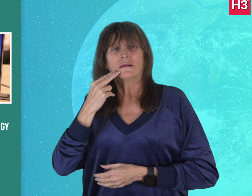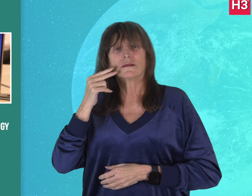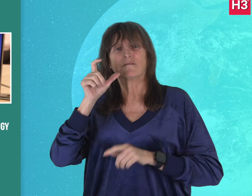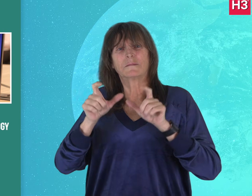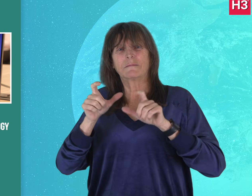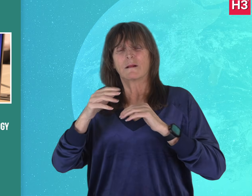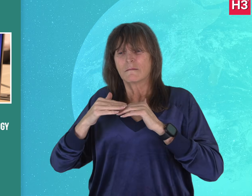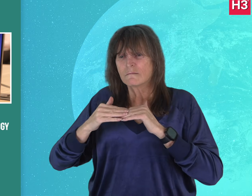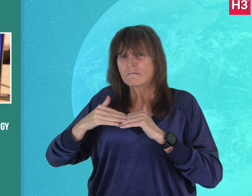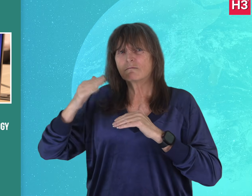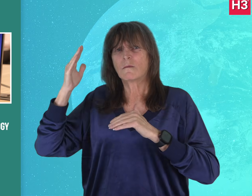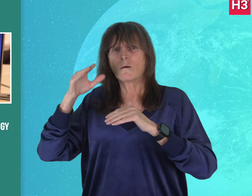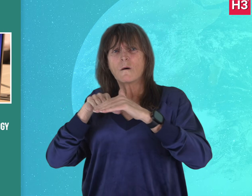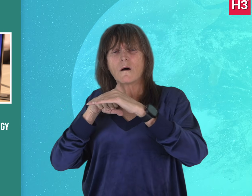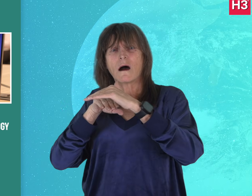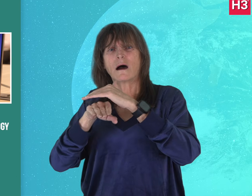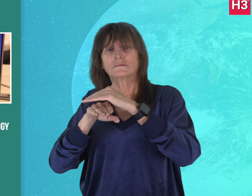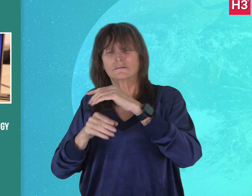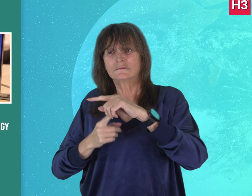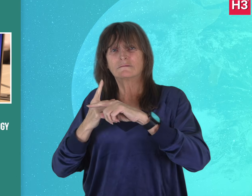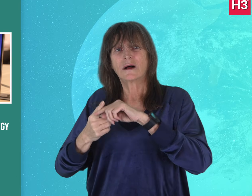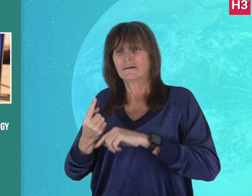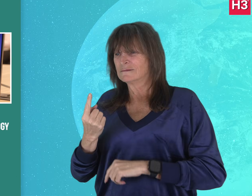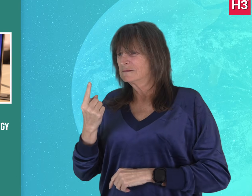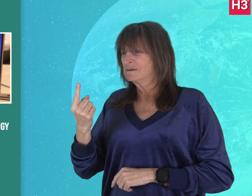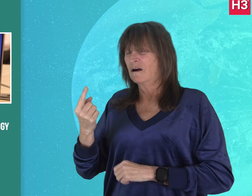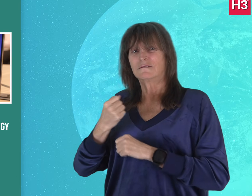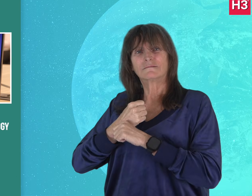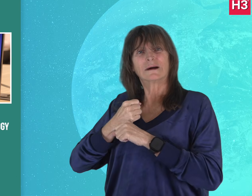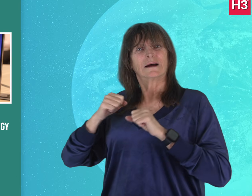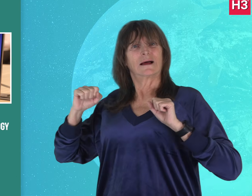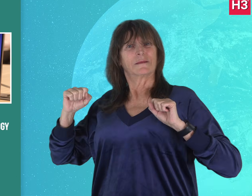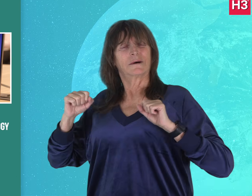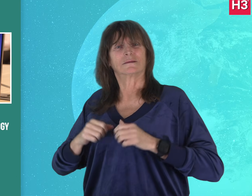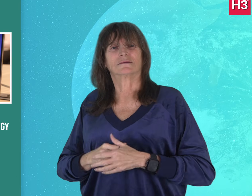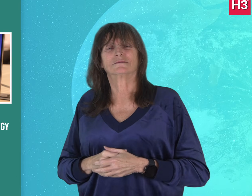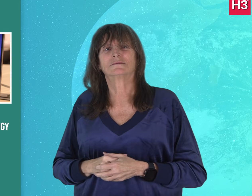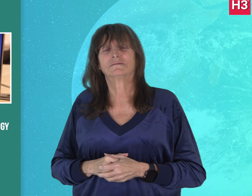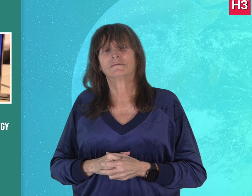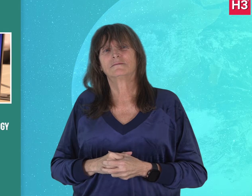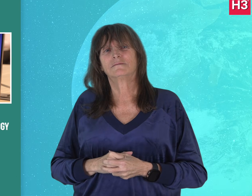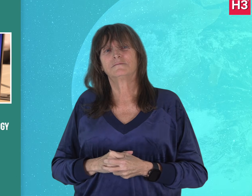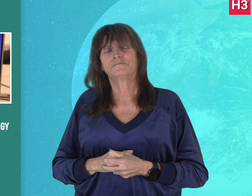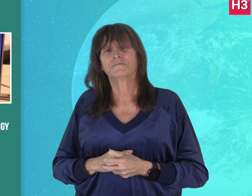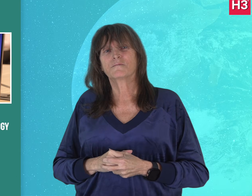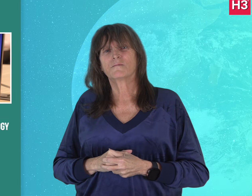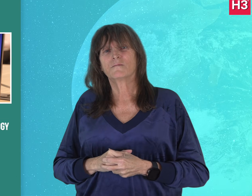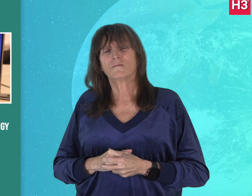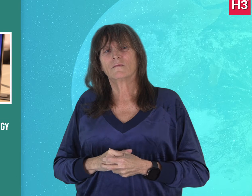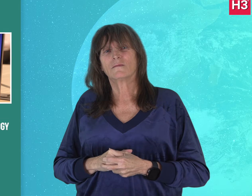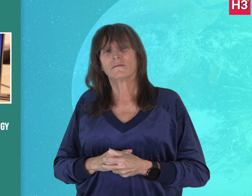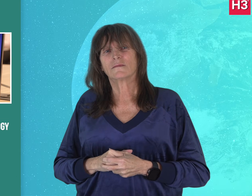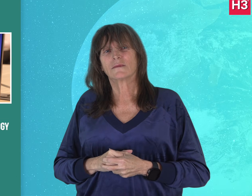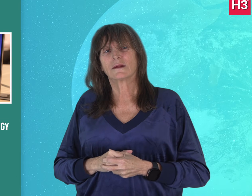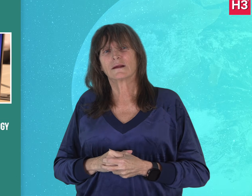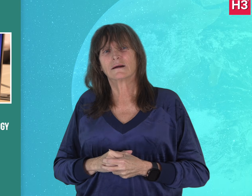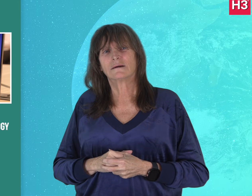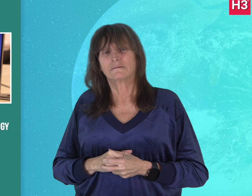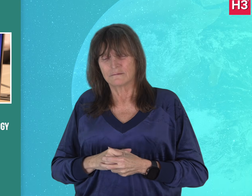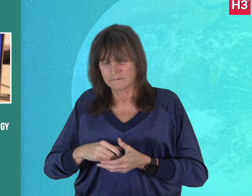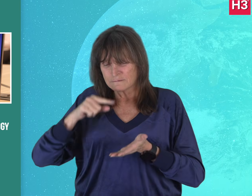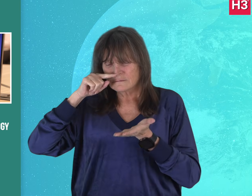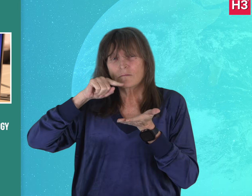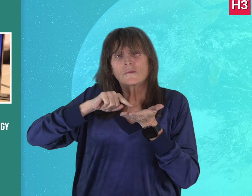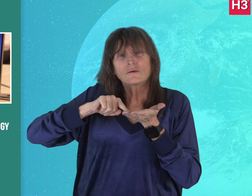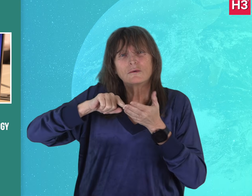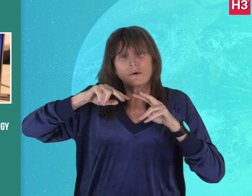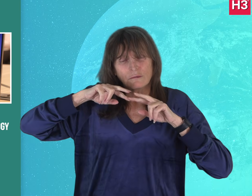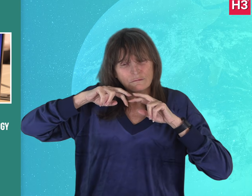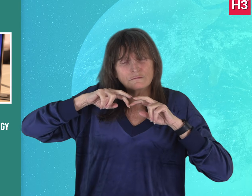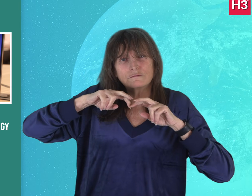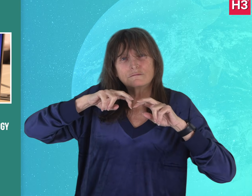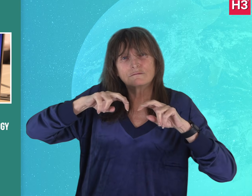could give Deaf people more access and independence. Researchers